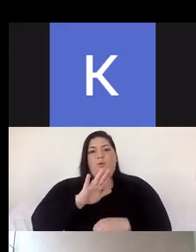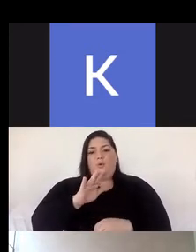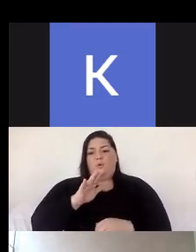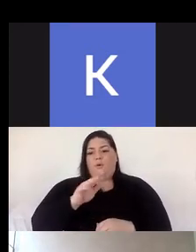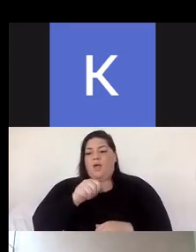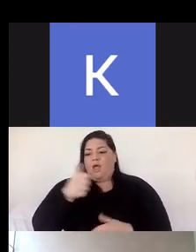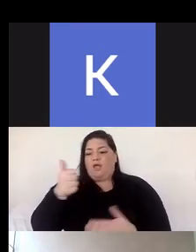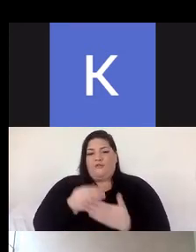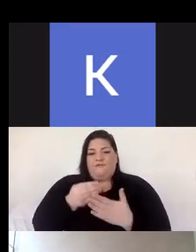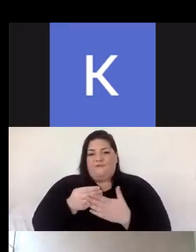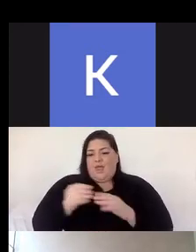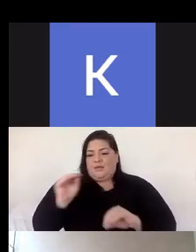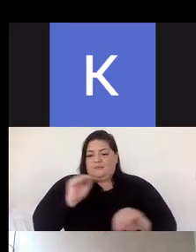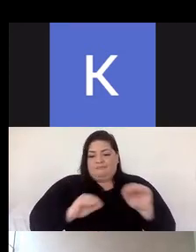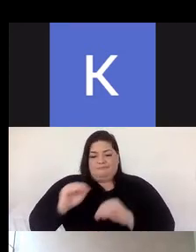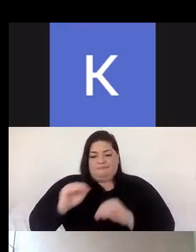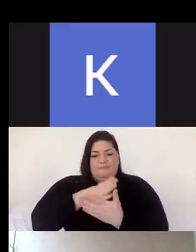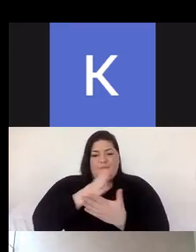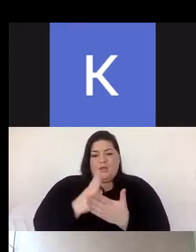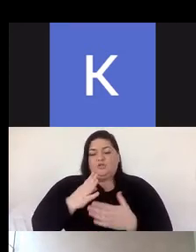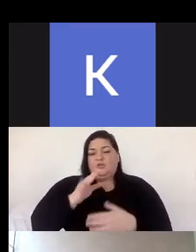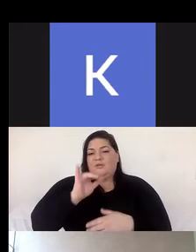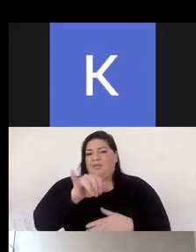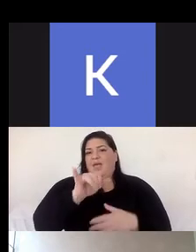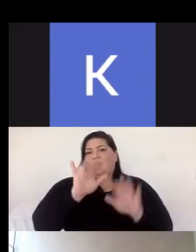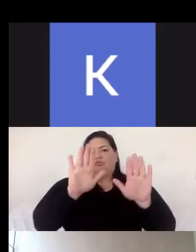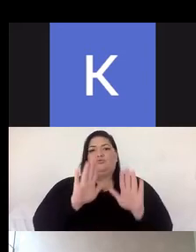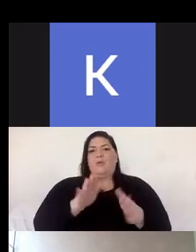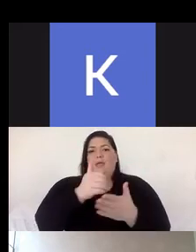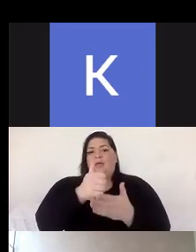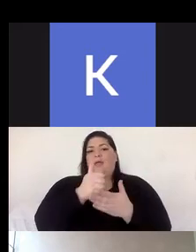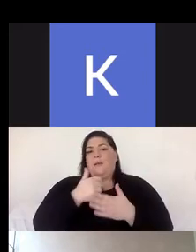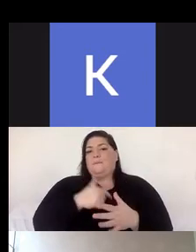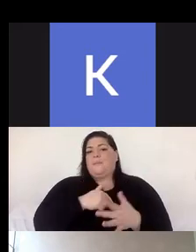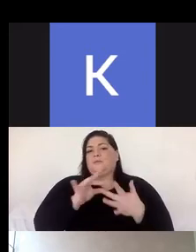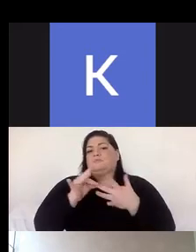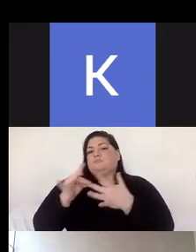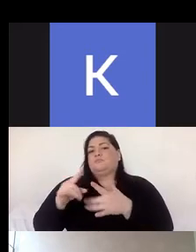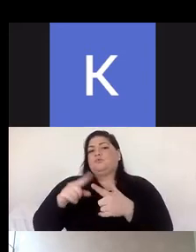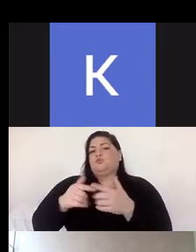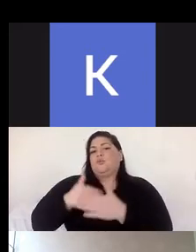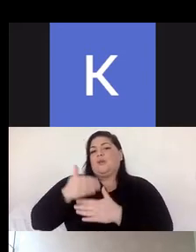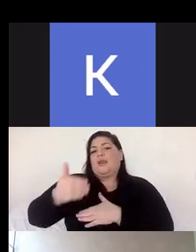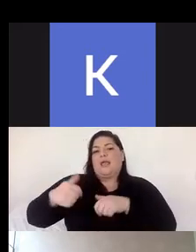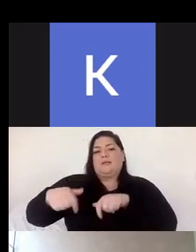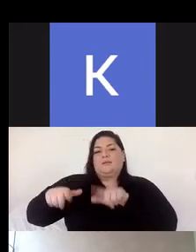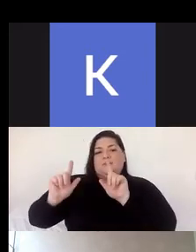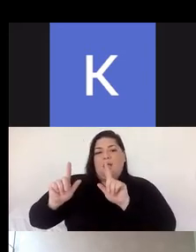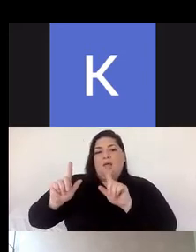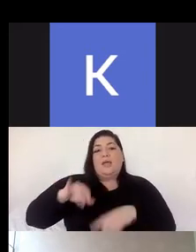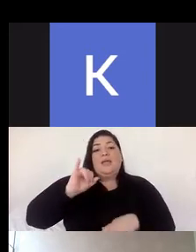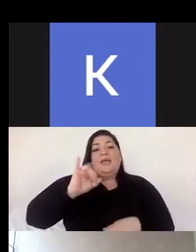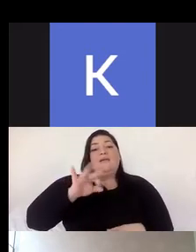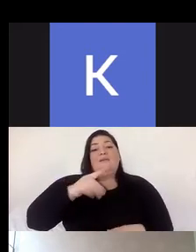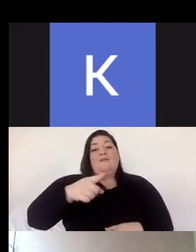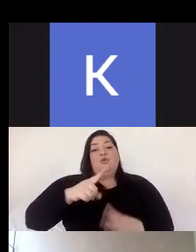This is kind of a segue into our next slide, which is if you're just getting started, what do you write about?